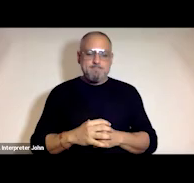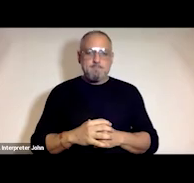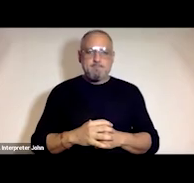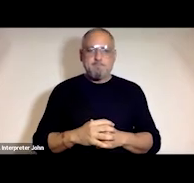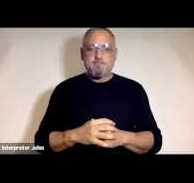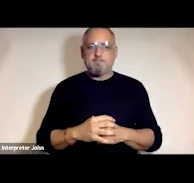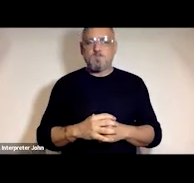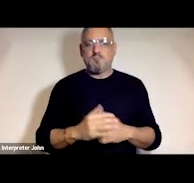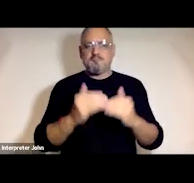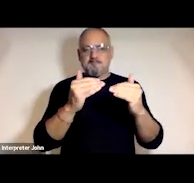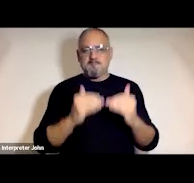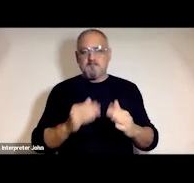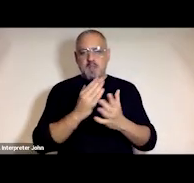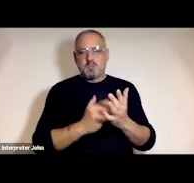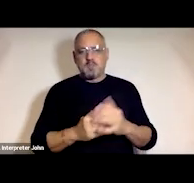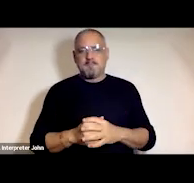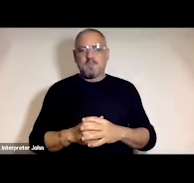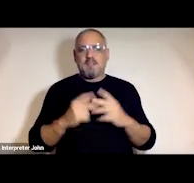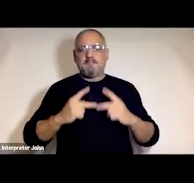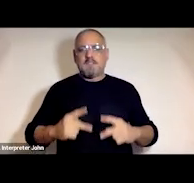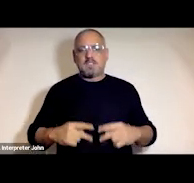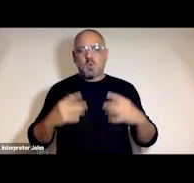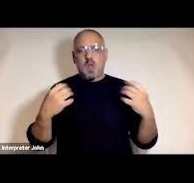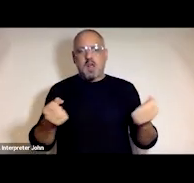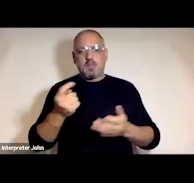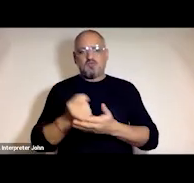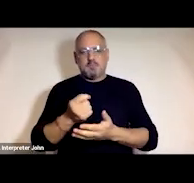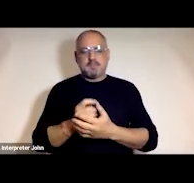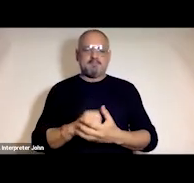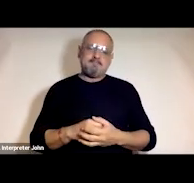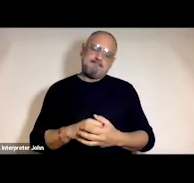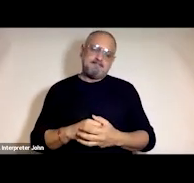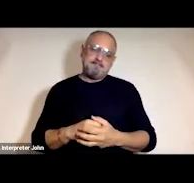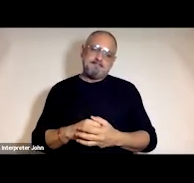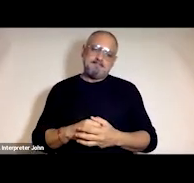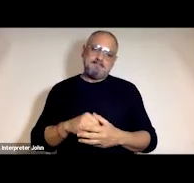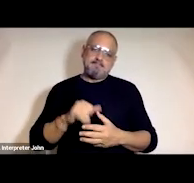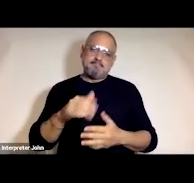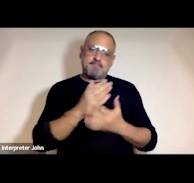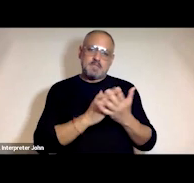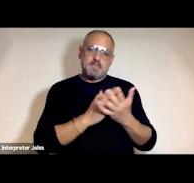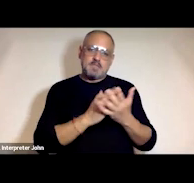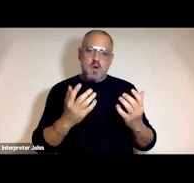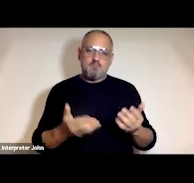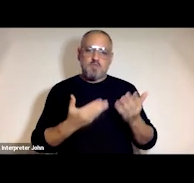The next section is physical health treatment. So in this section, you would wanna provide...